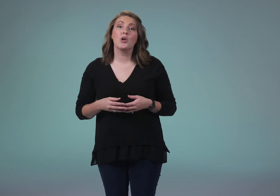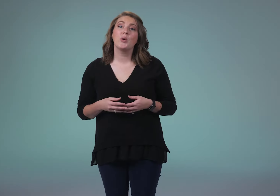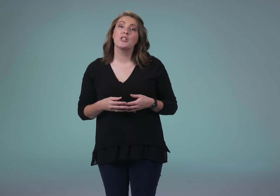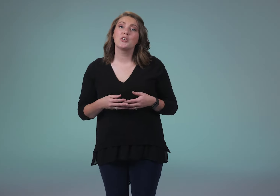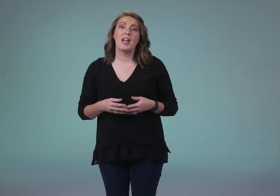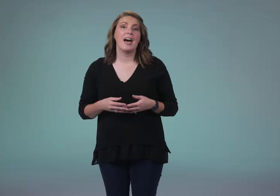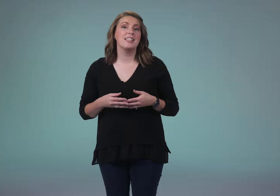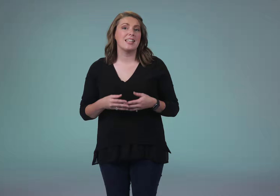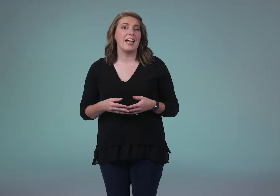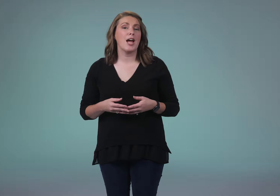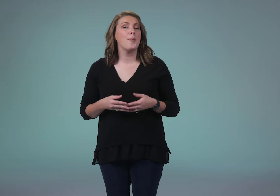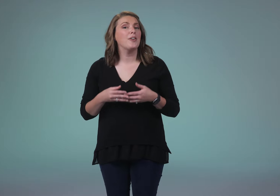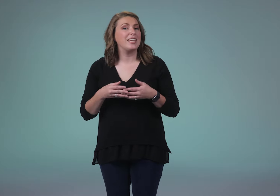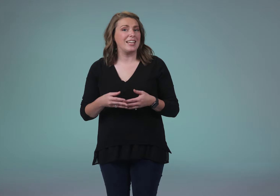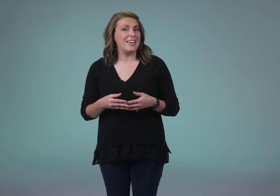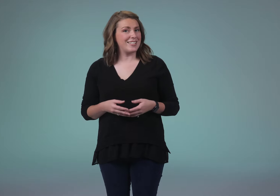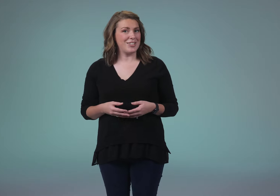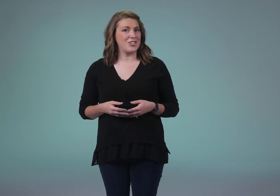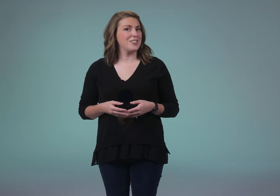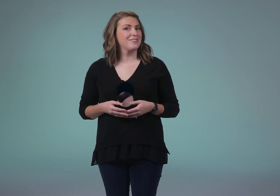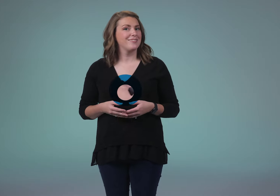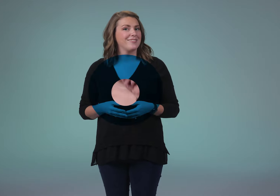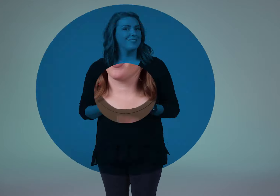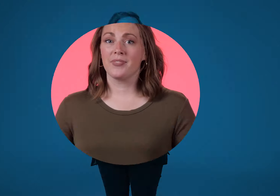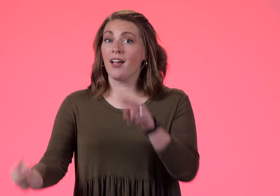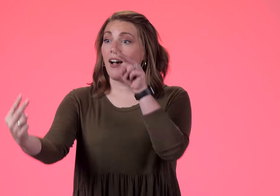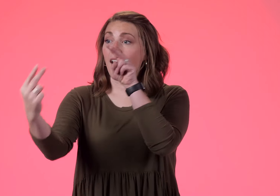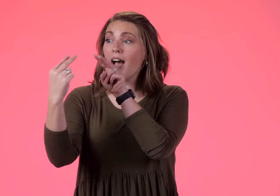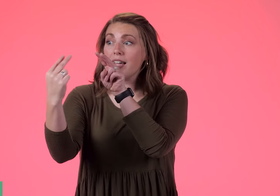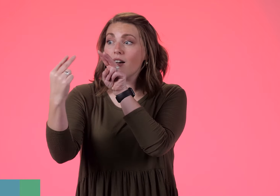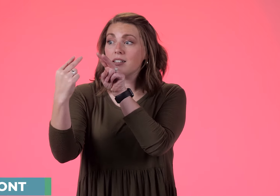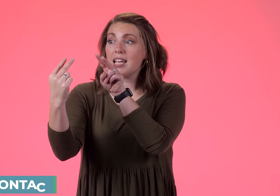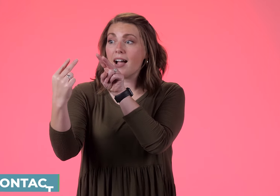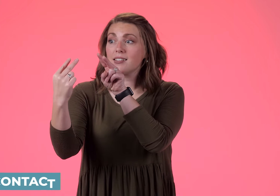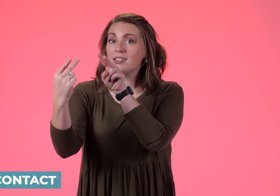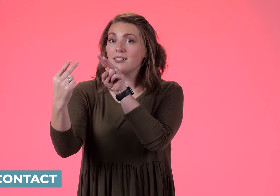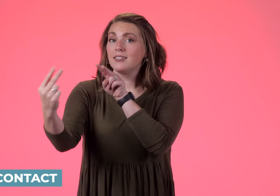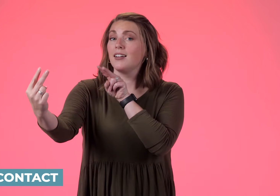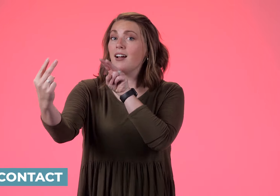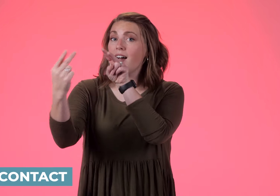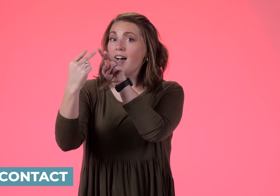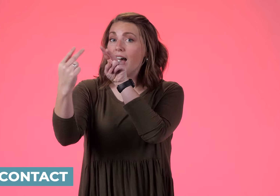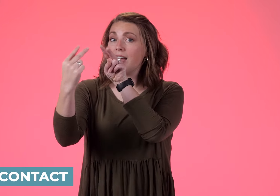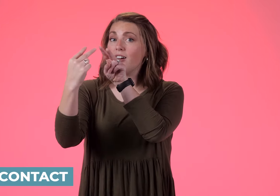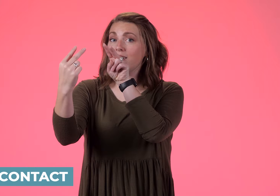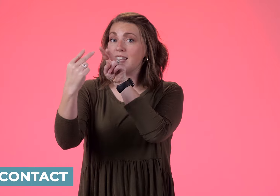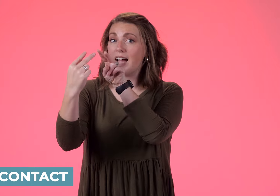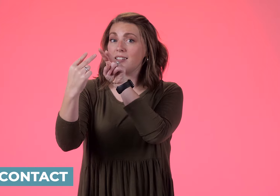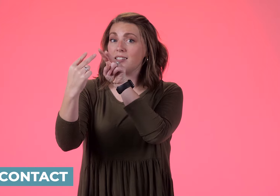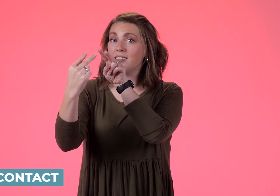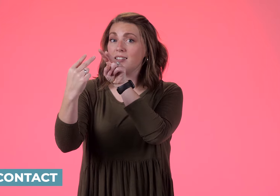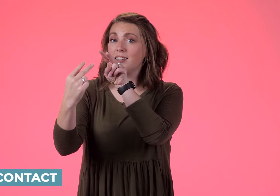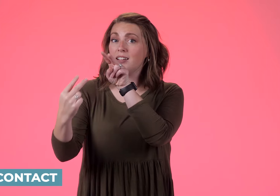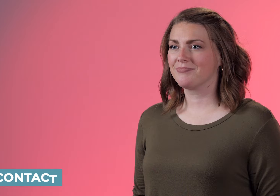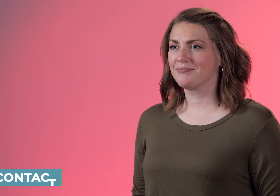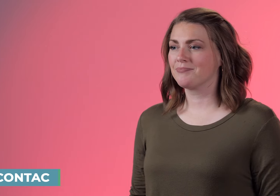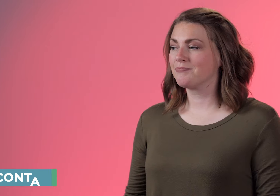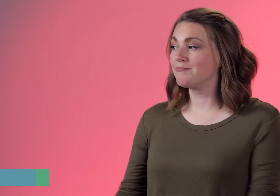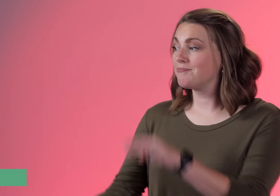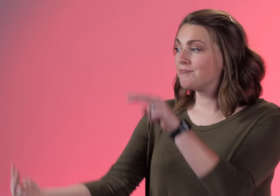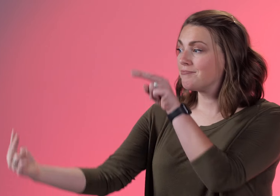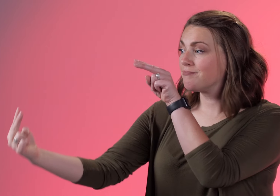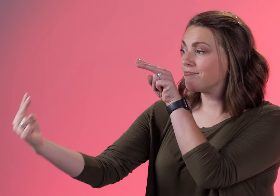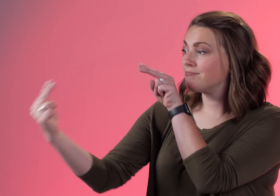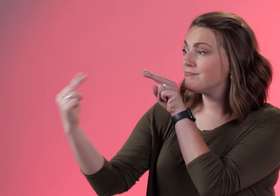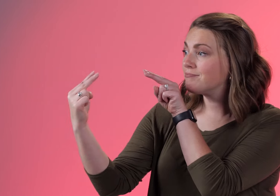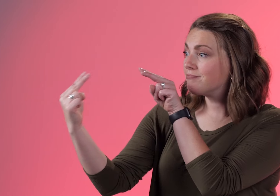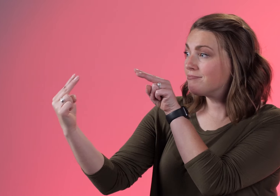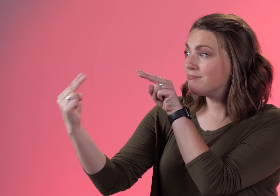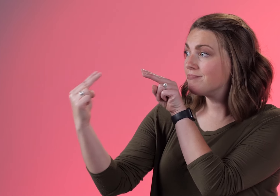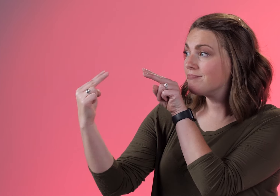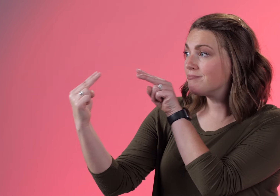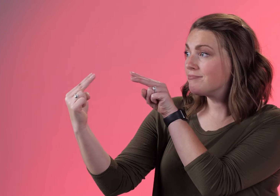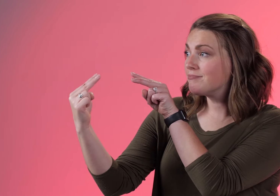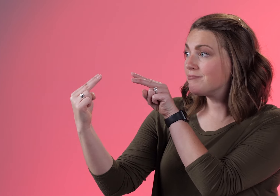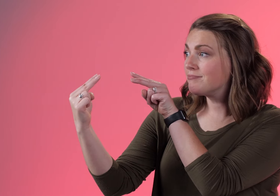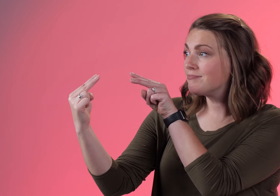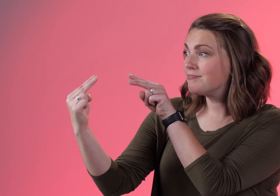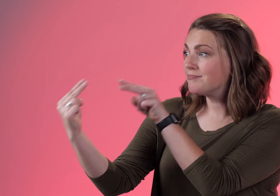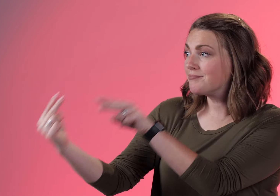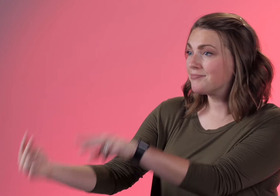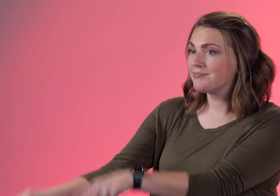So now we're going to sign about getting attention. 'Eye contact, eye contact,' your eyes and somebody else's eye are making contact